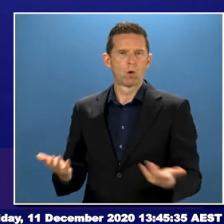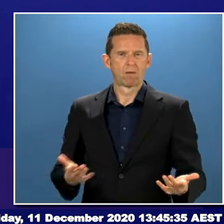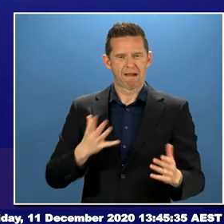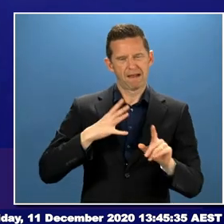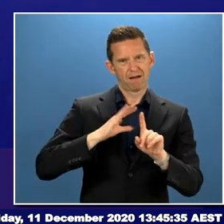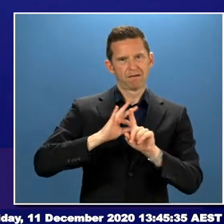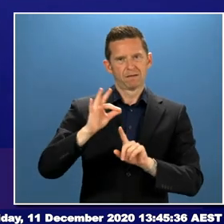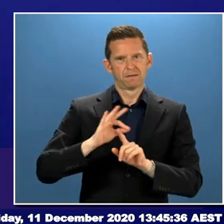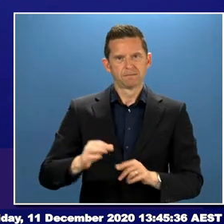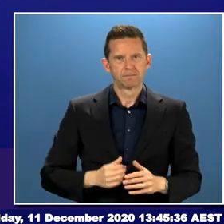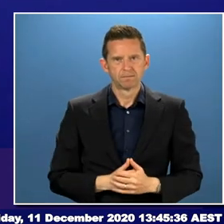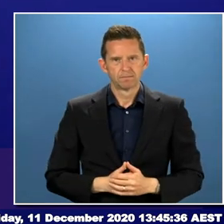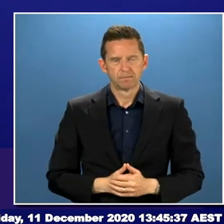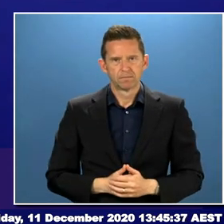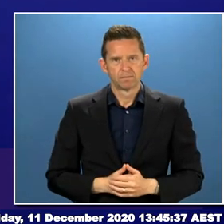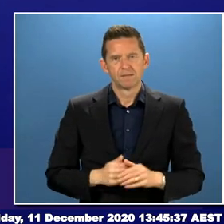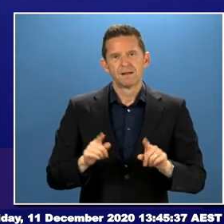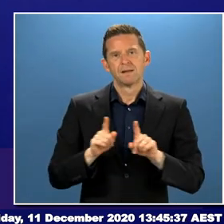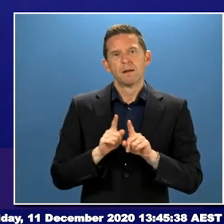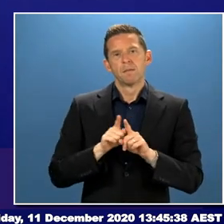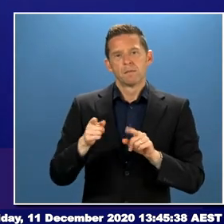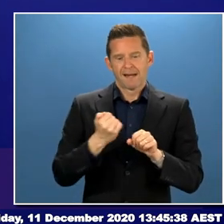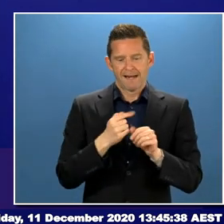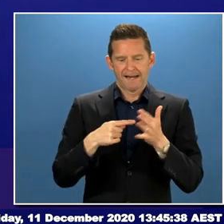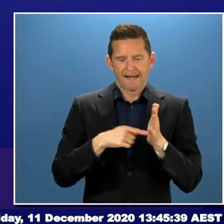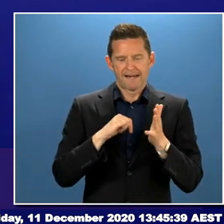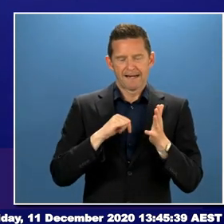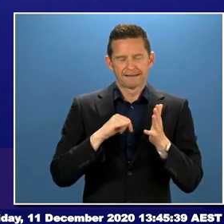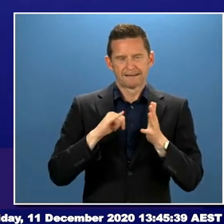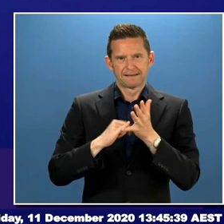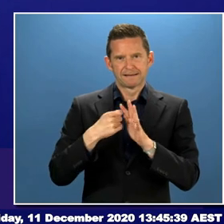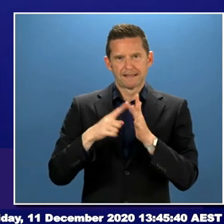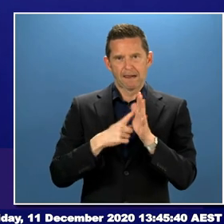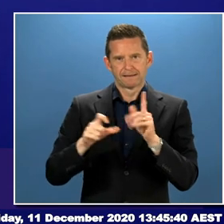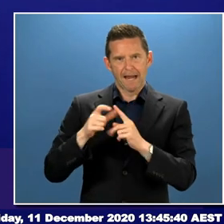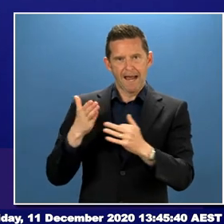As representatives of Get Skilled Access today told us, we need employers also